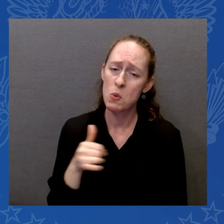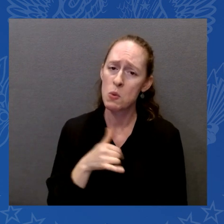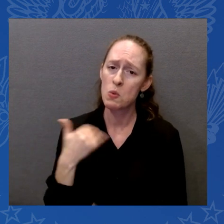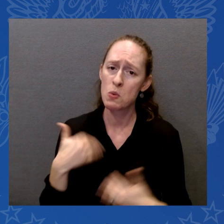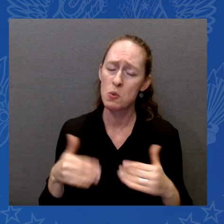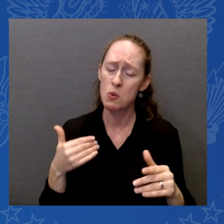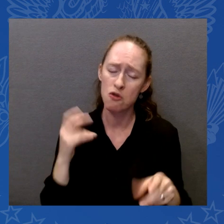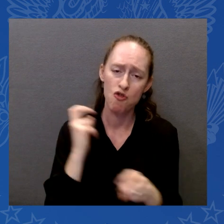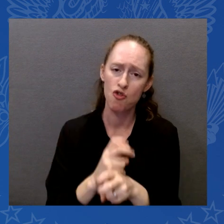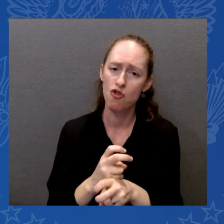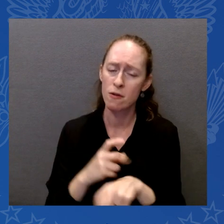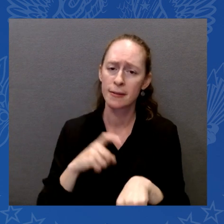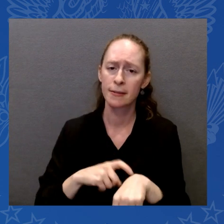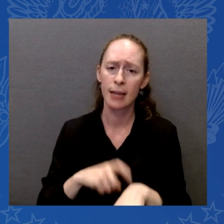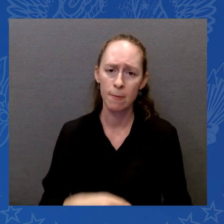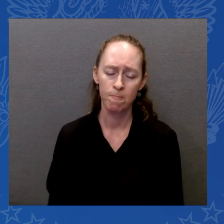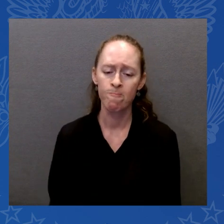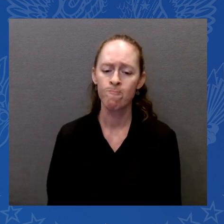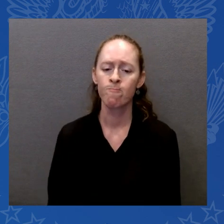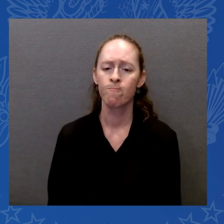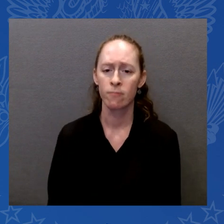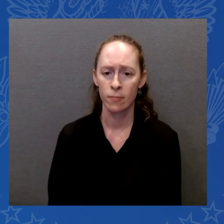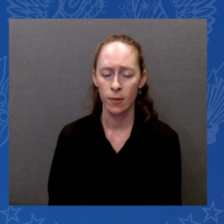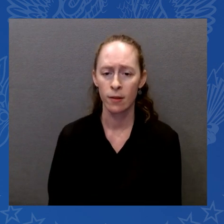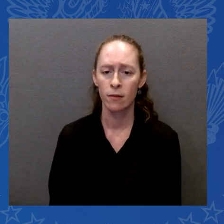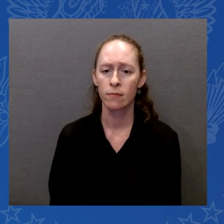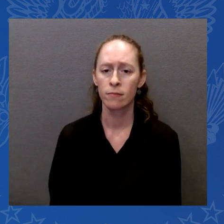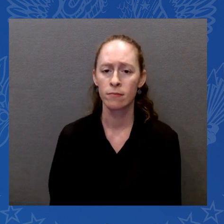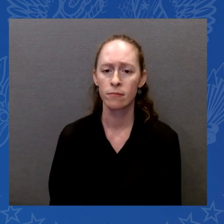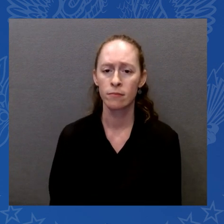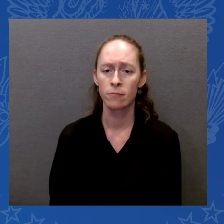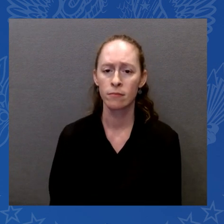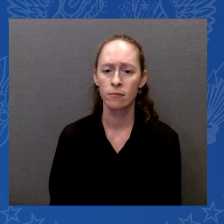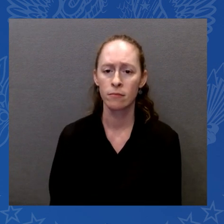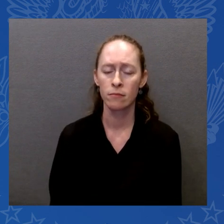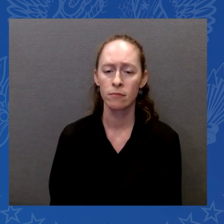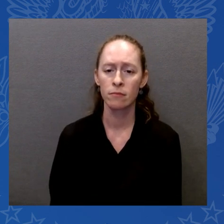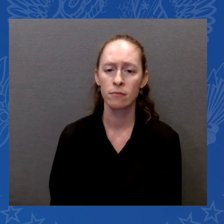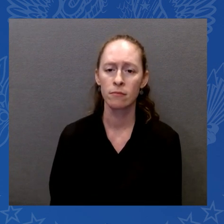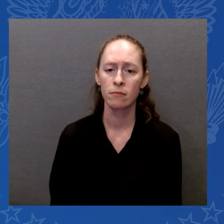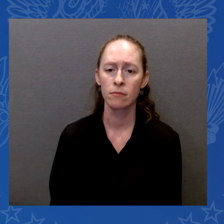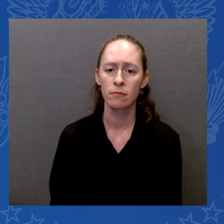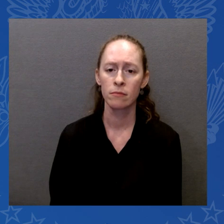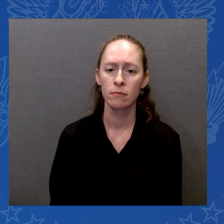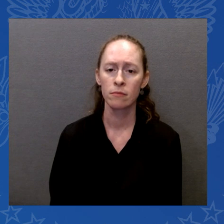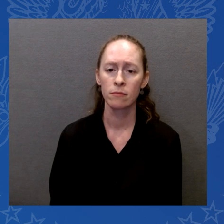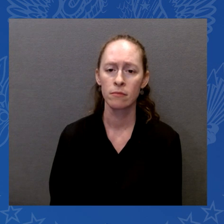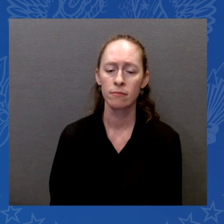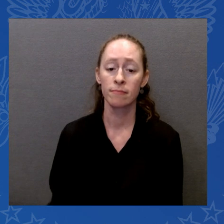We're now going to move to the closed press portion of our task force meeting. So thank you very much.